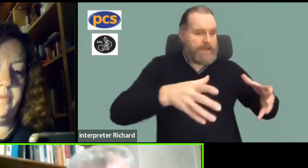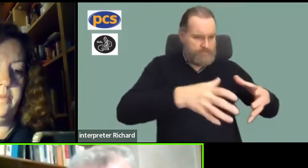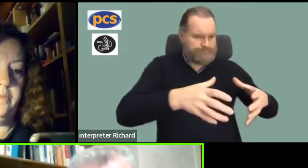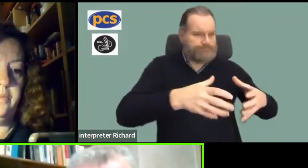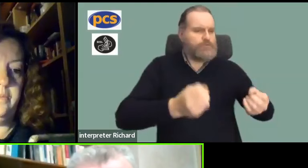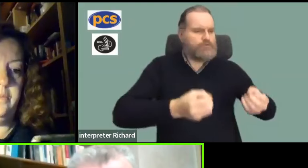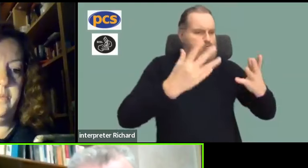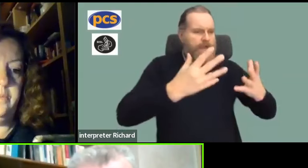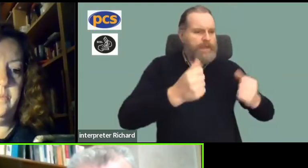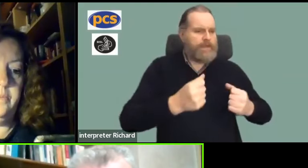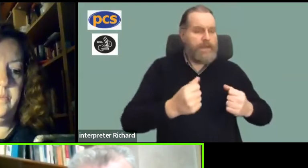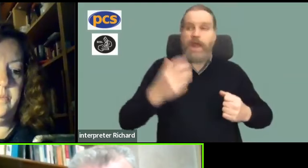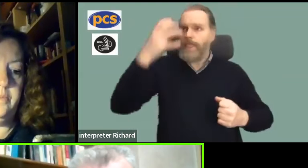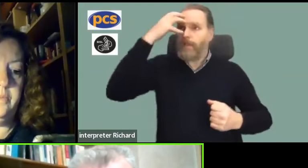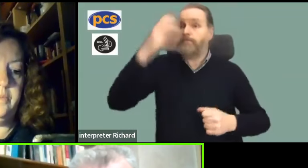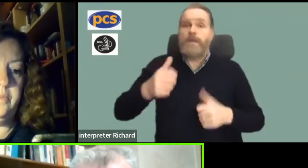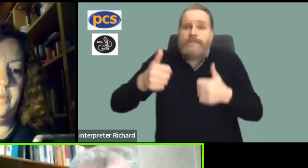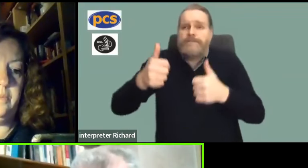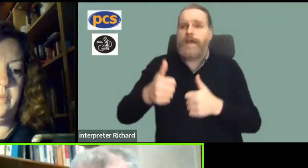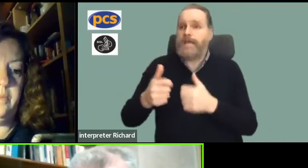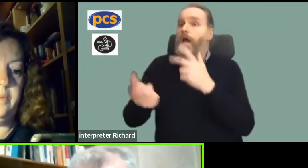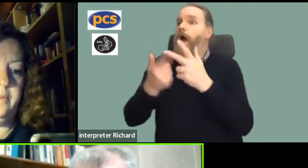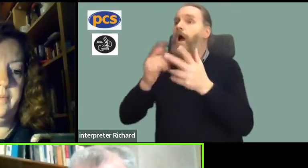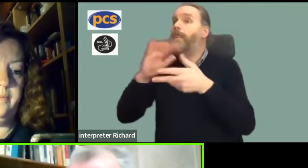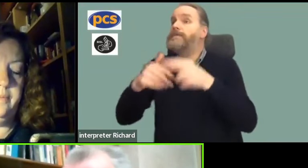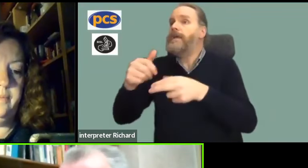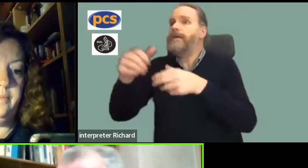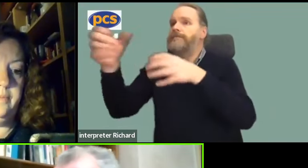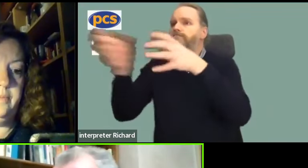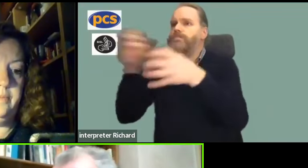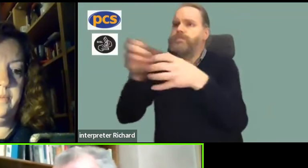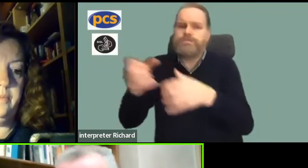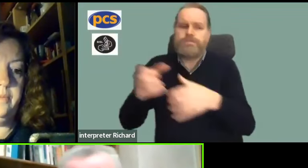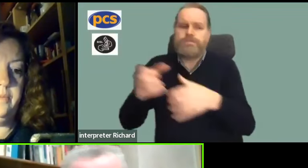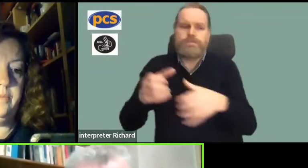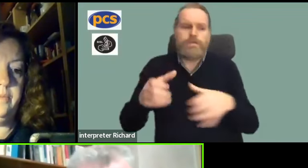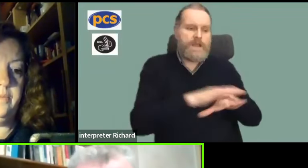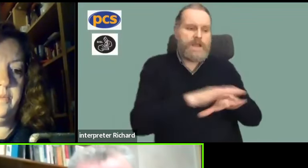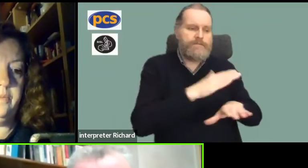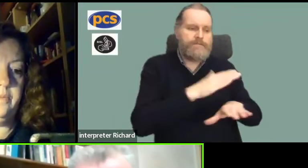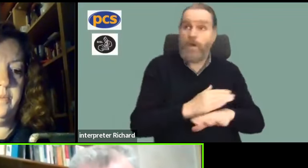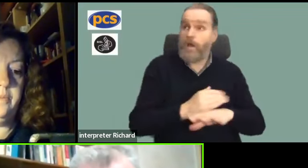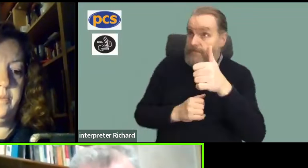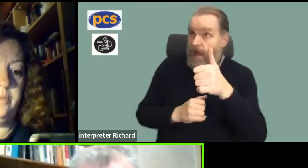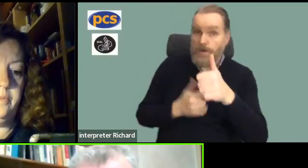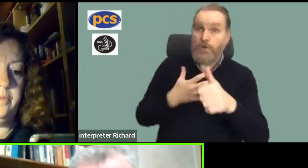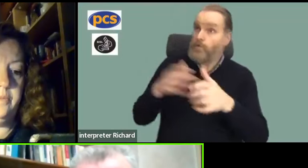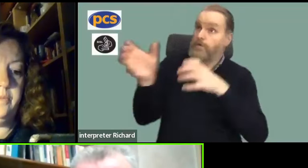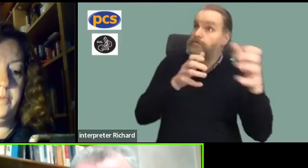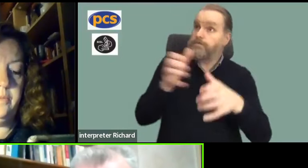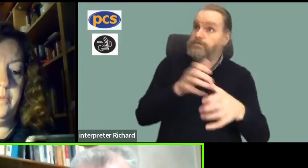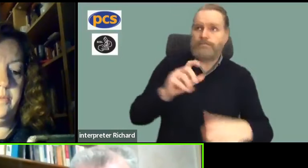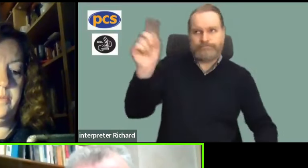that office out on strike next. So So this is going to be a little bit of pat mouse mouse, but I would want people But I would want people to be